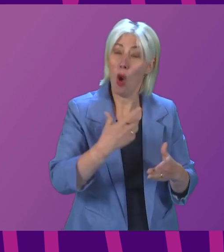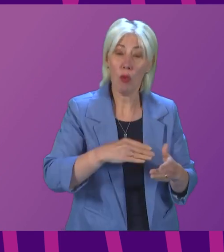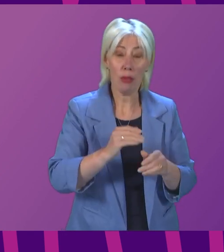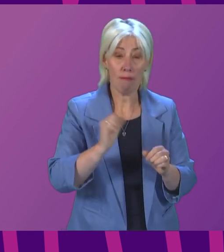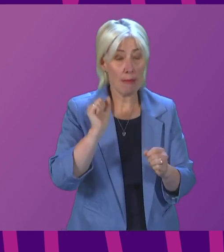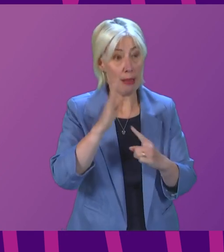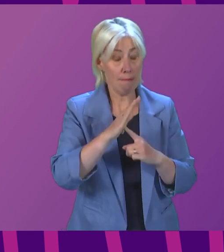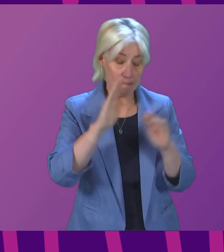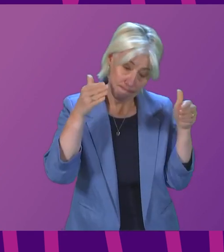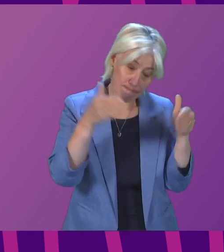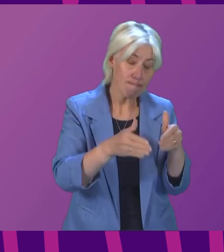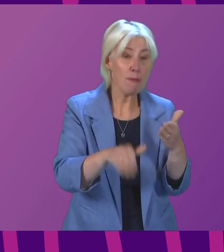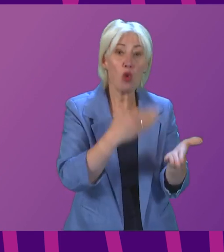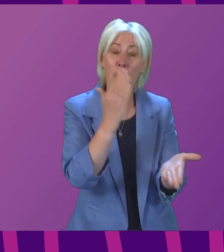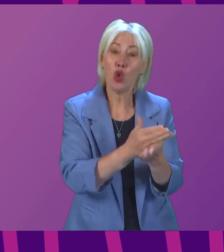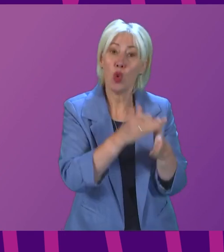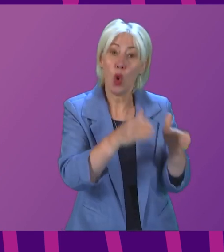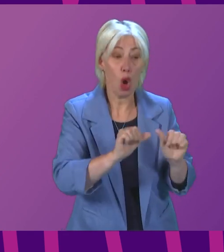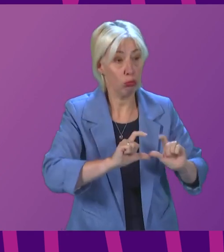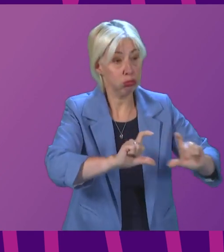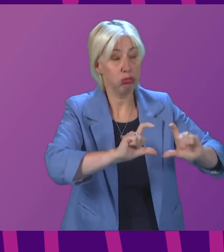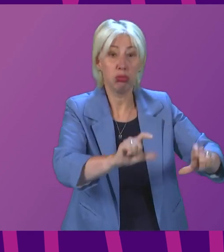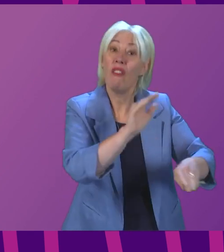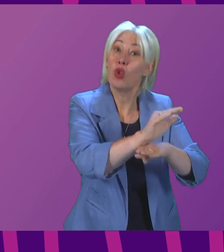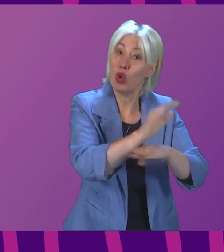that we can to ensure that it has a bright future, which I think is what people in Port